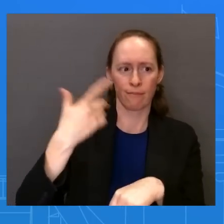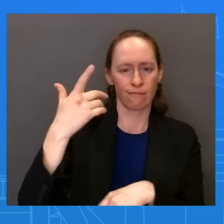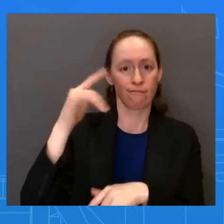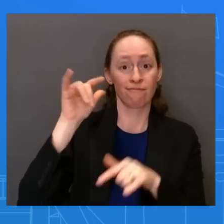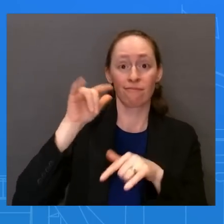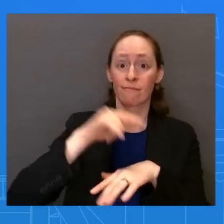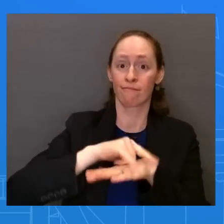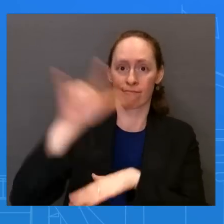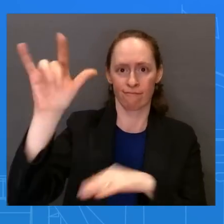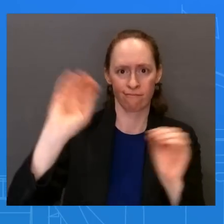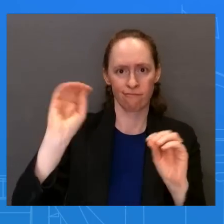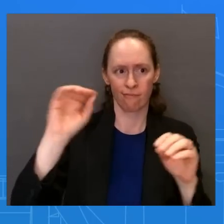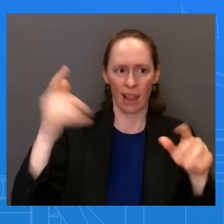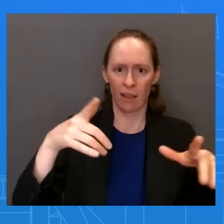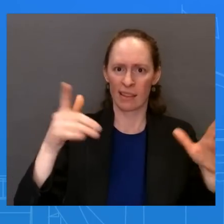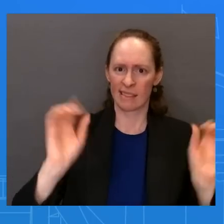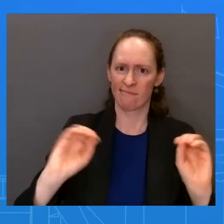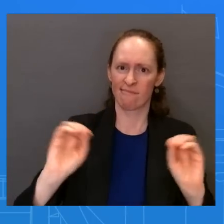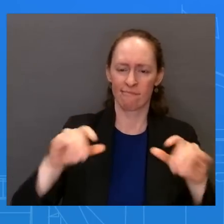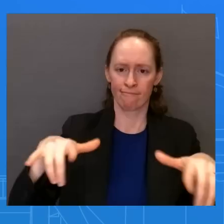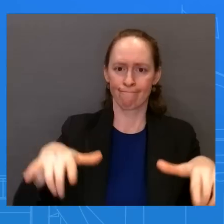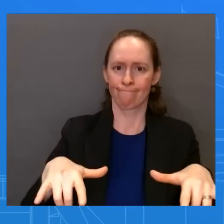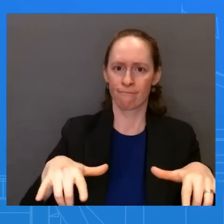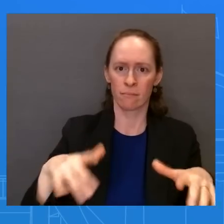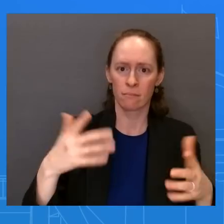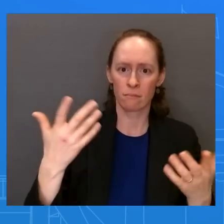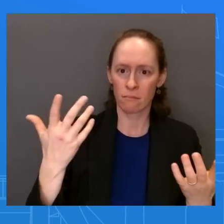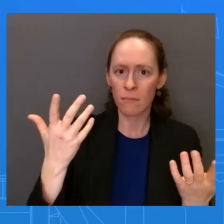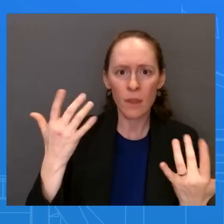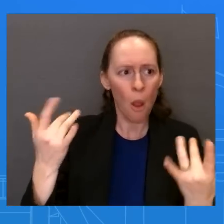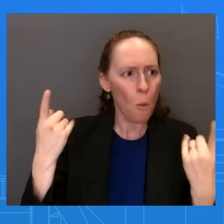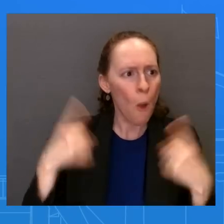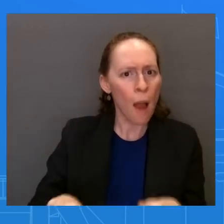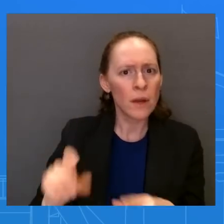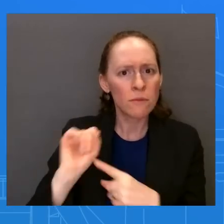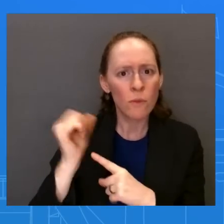So, I want to be very clear about this. And you heard -- you heard Secretary Buttigieg